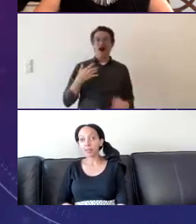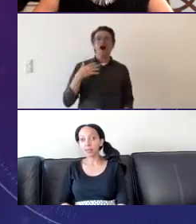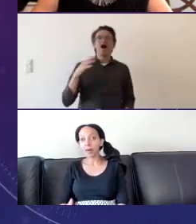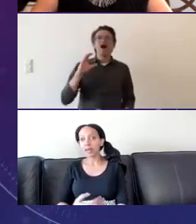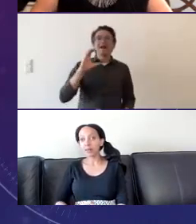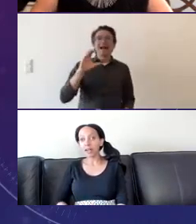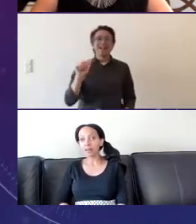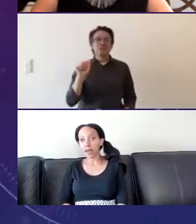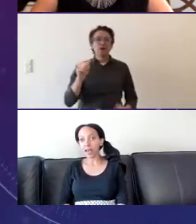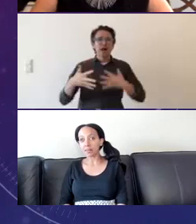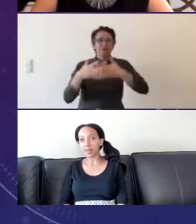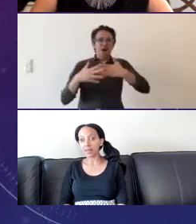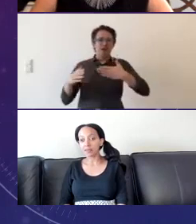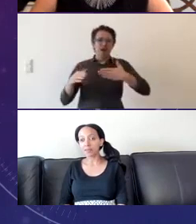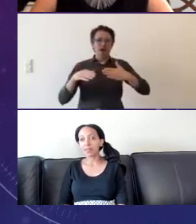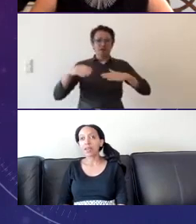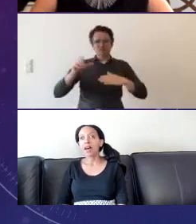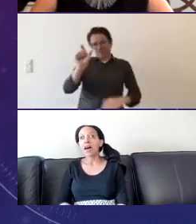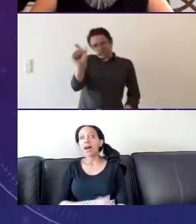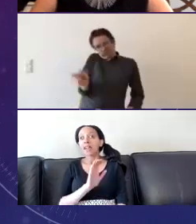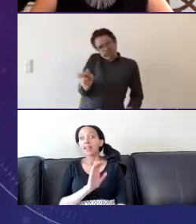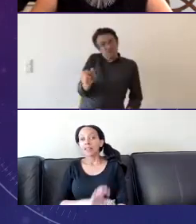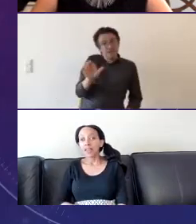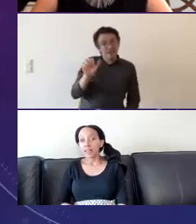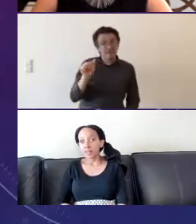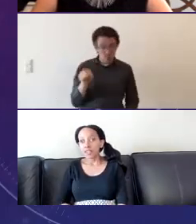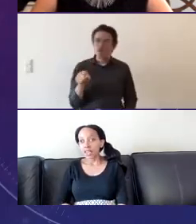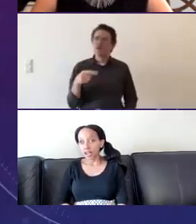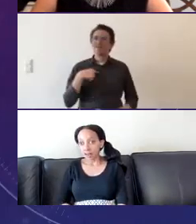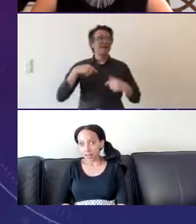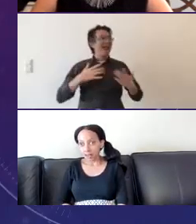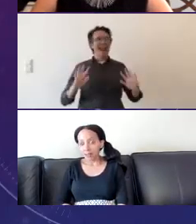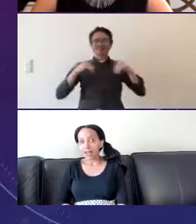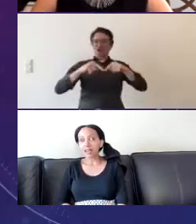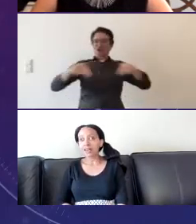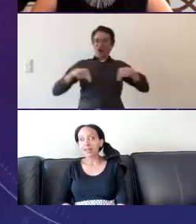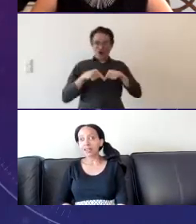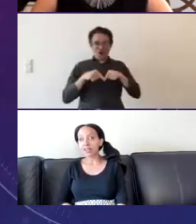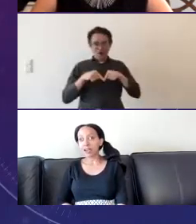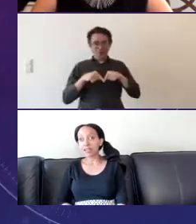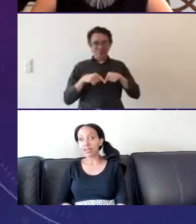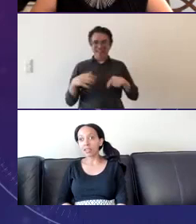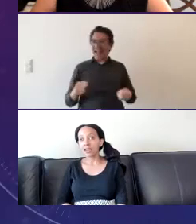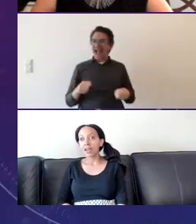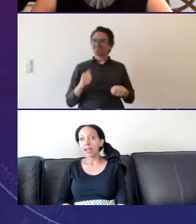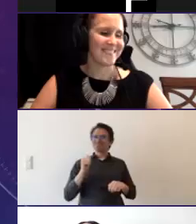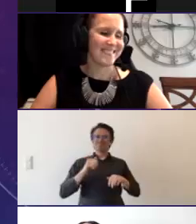white wall behind me thank you to Kari for the great introduction it's not